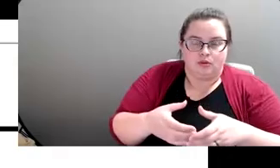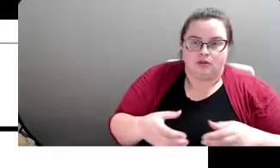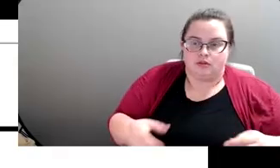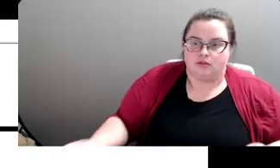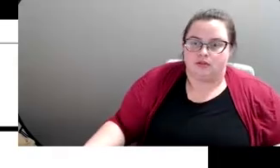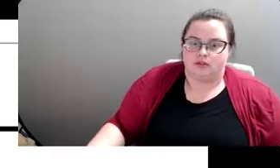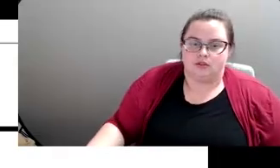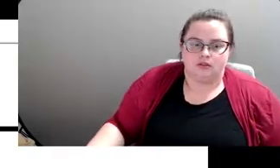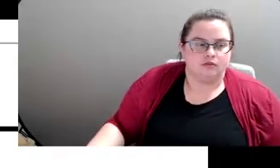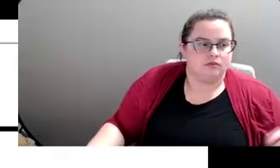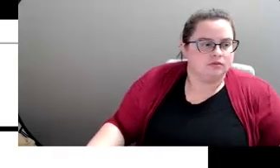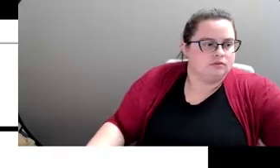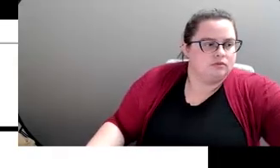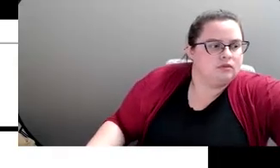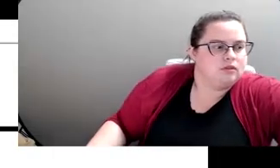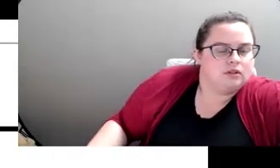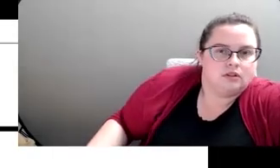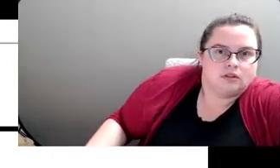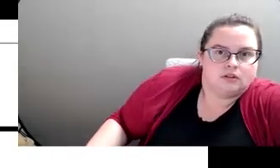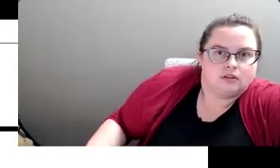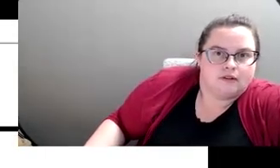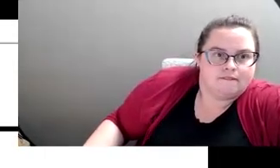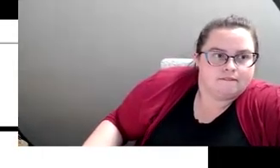When you're in your groups and just have everyone